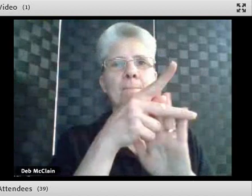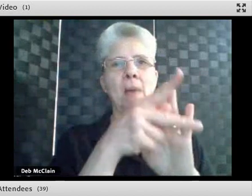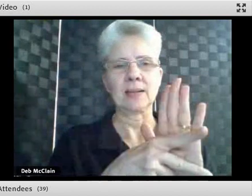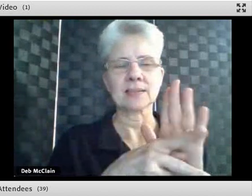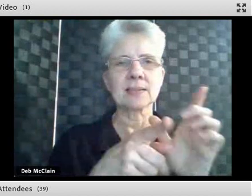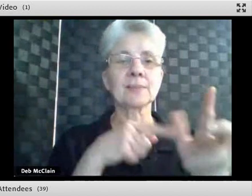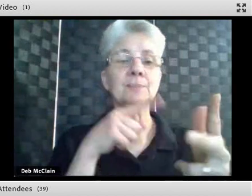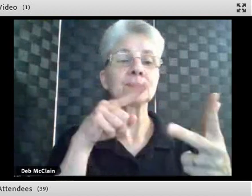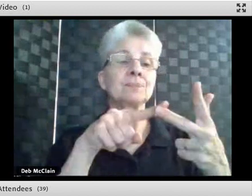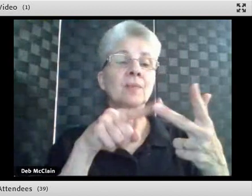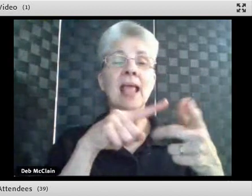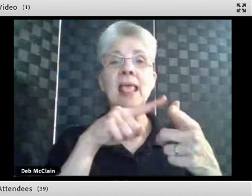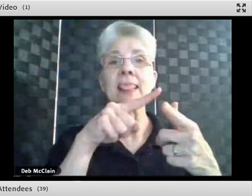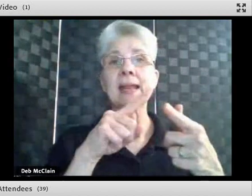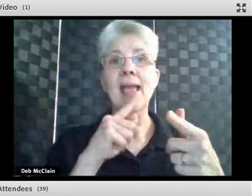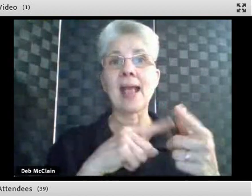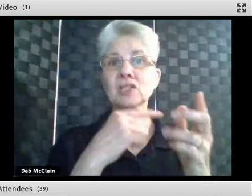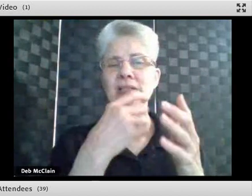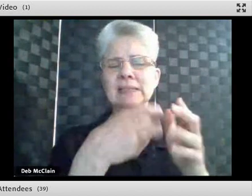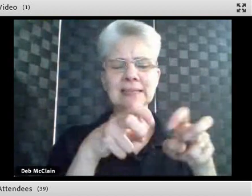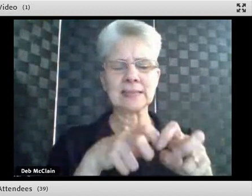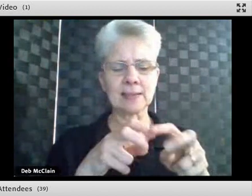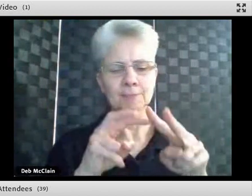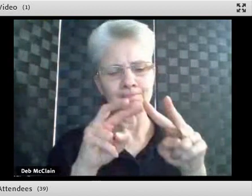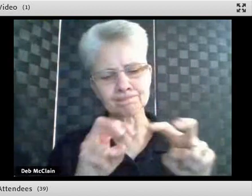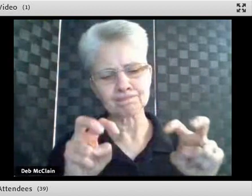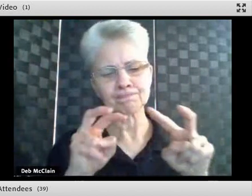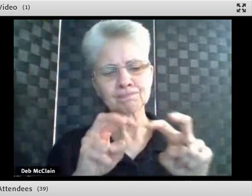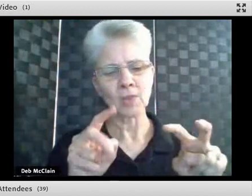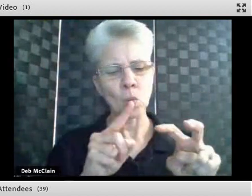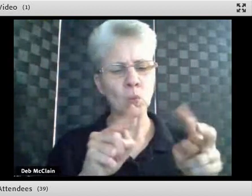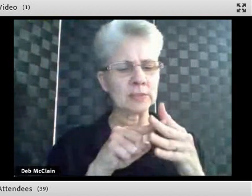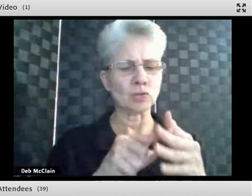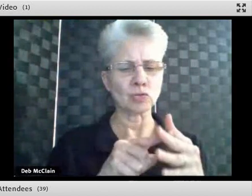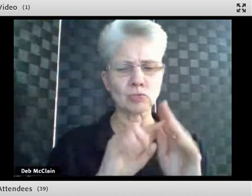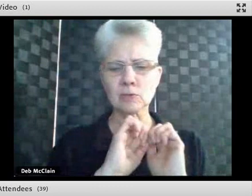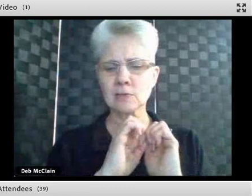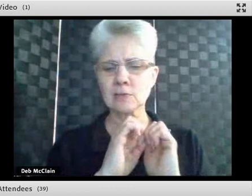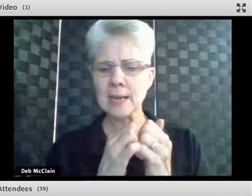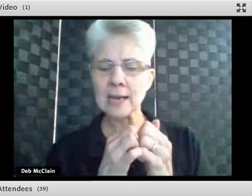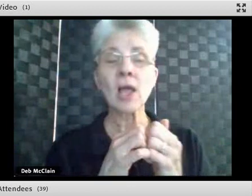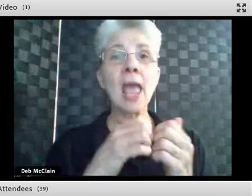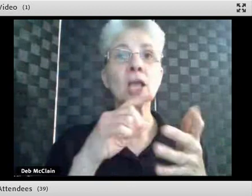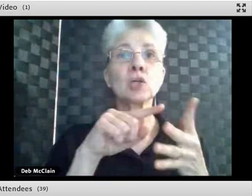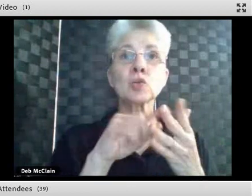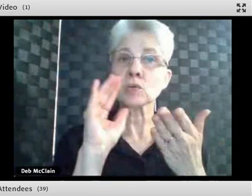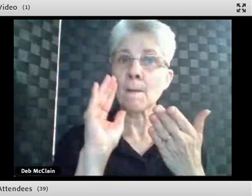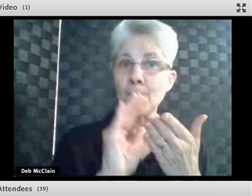And then is when you are going to actually sit down and be like, "Okay. Where do we want to start?" And you're going to want to start small.